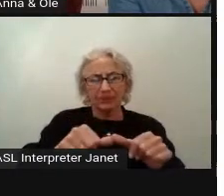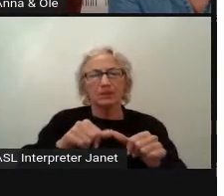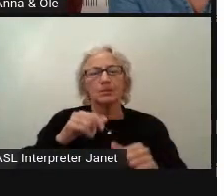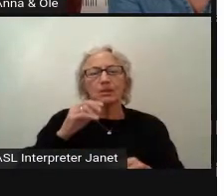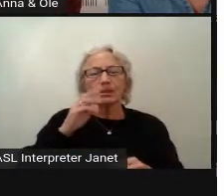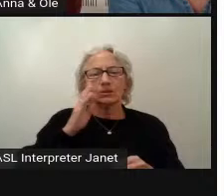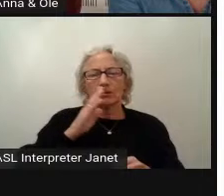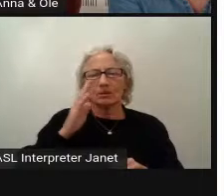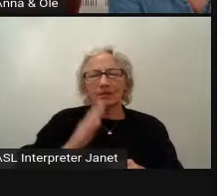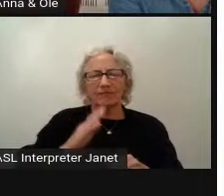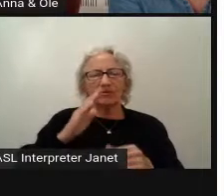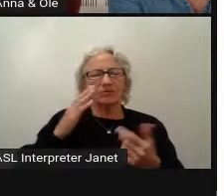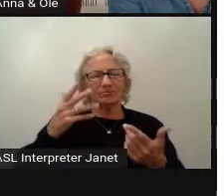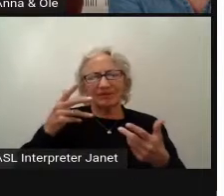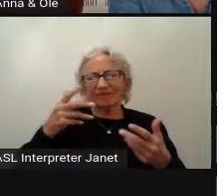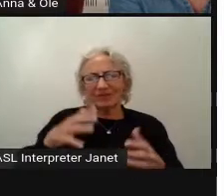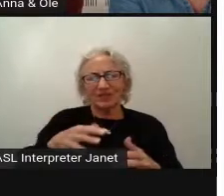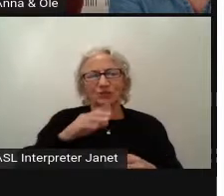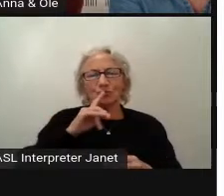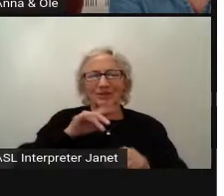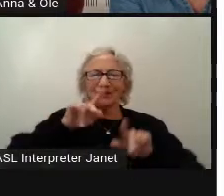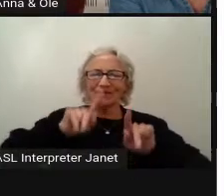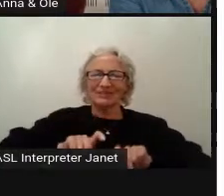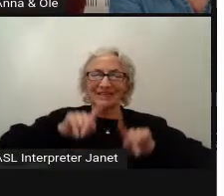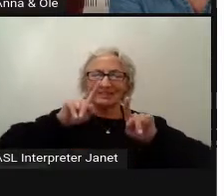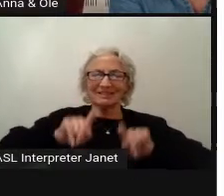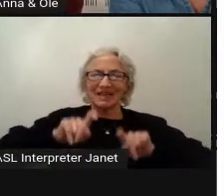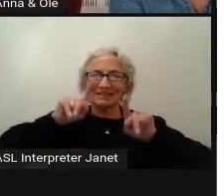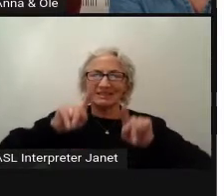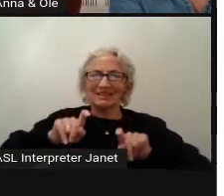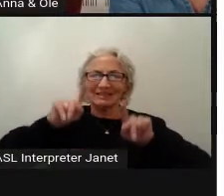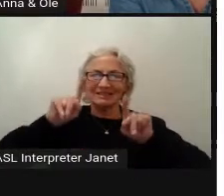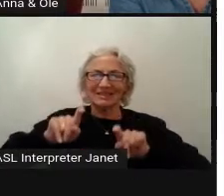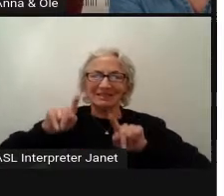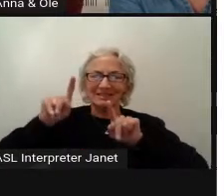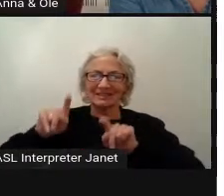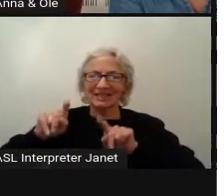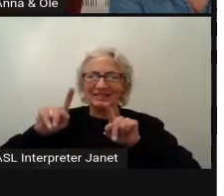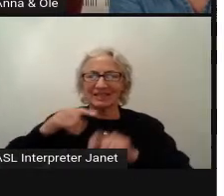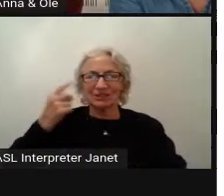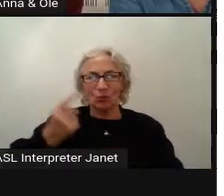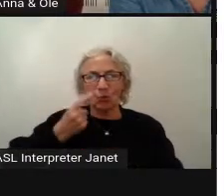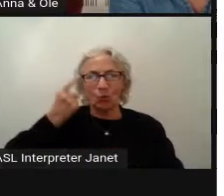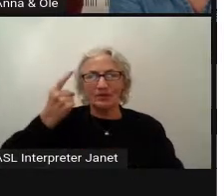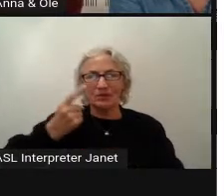to keep going. There will never be a finishing line. There will be new standards and new excessive technologies and so on.